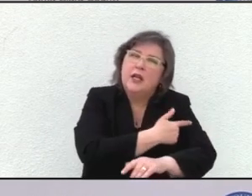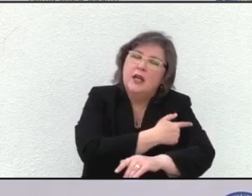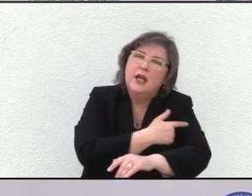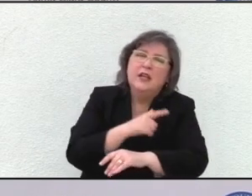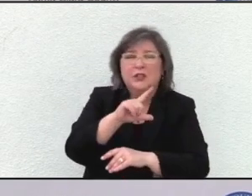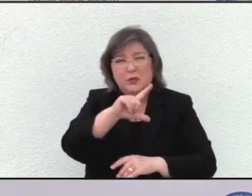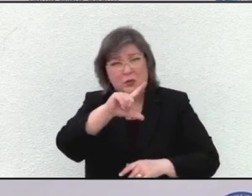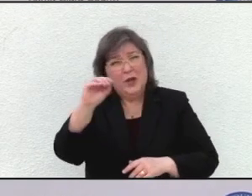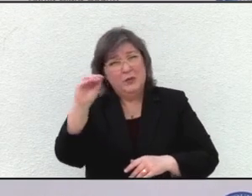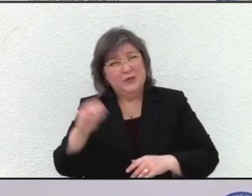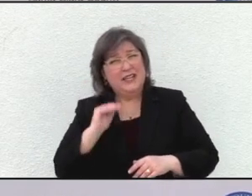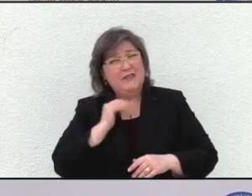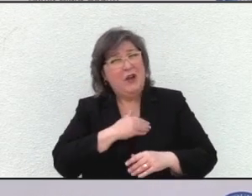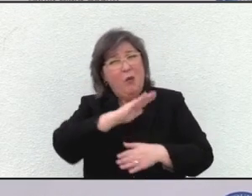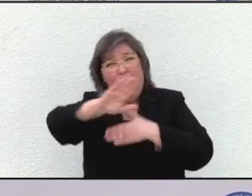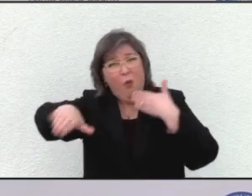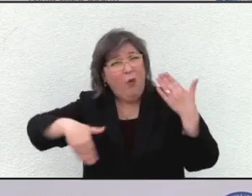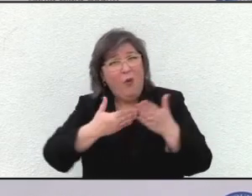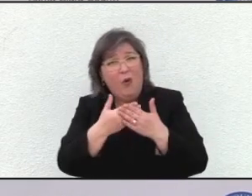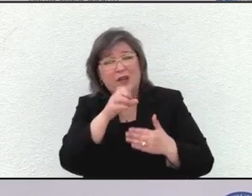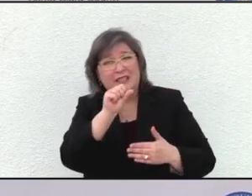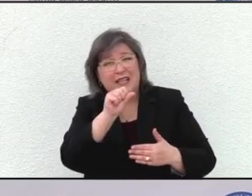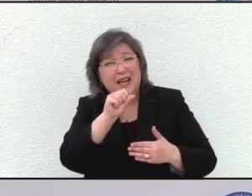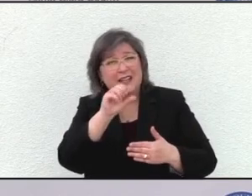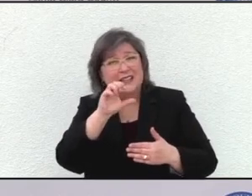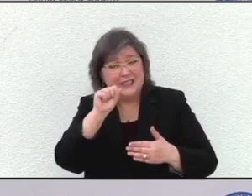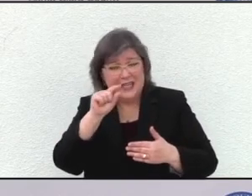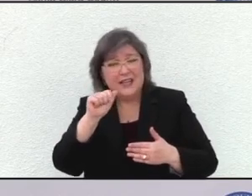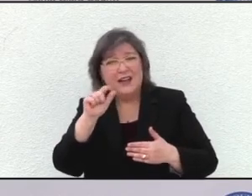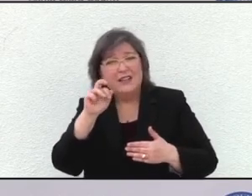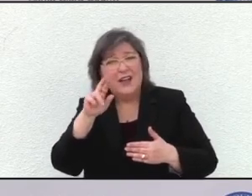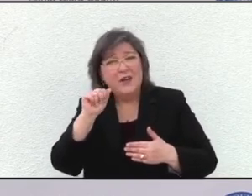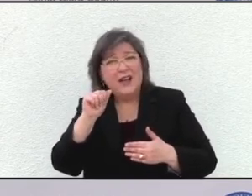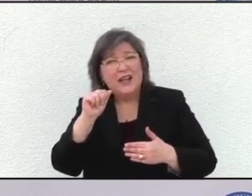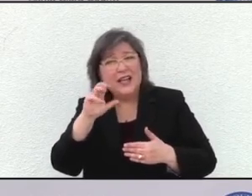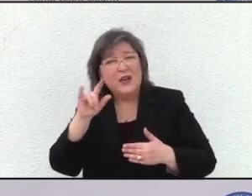and as Dr Cody mentioned many of our most vulnerable community members, having been